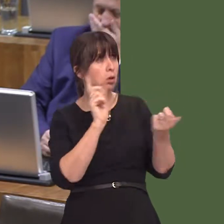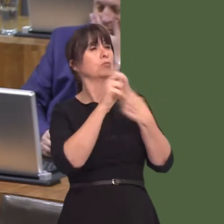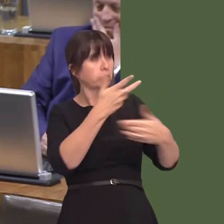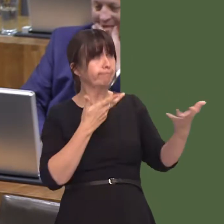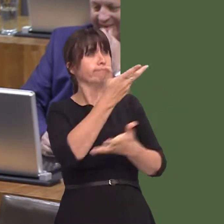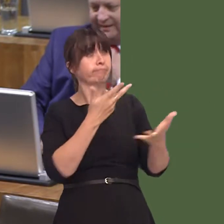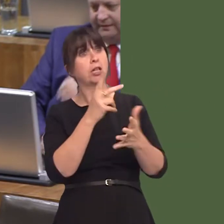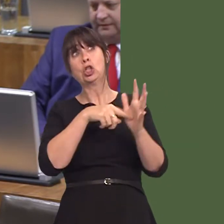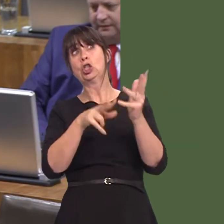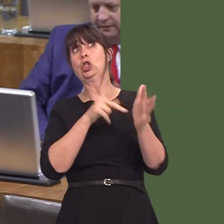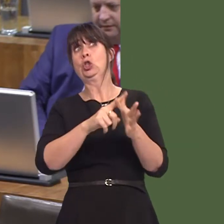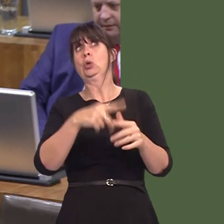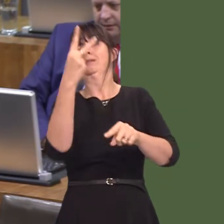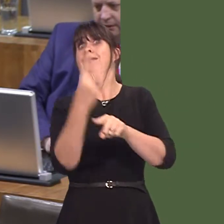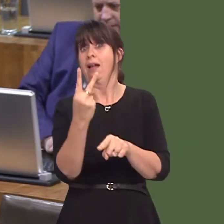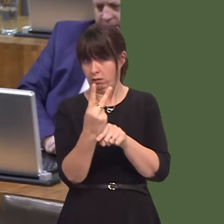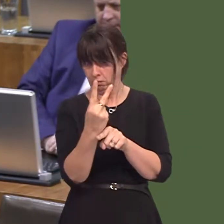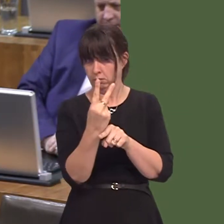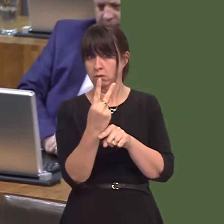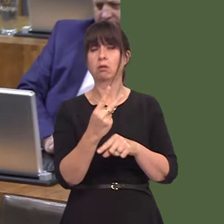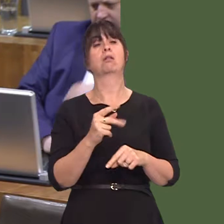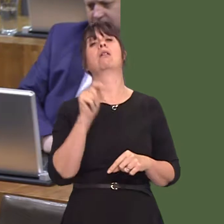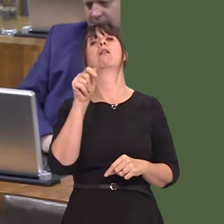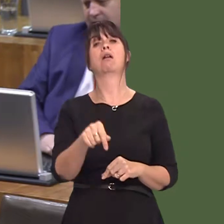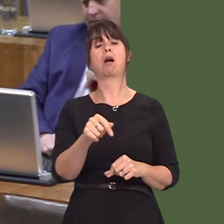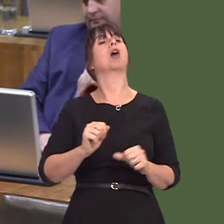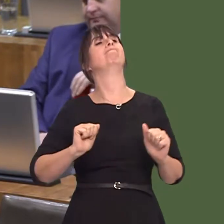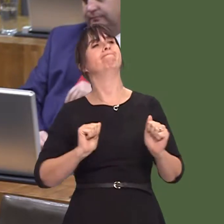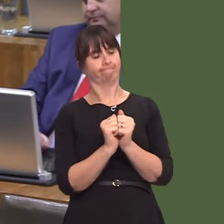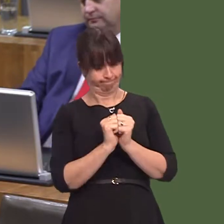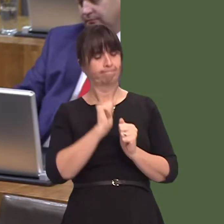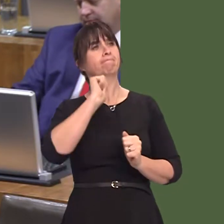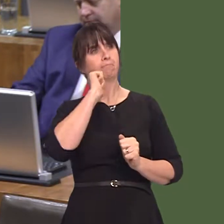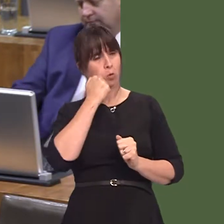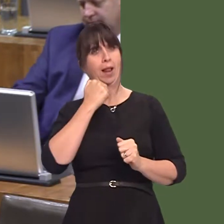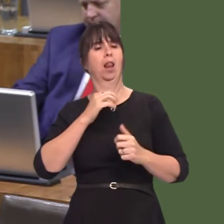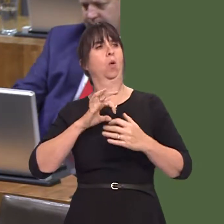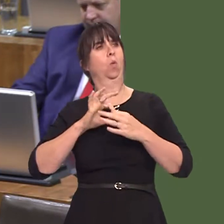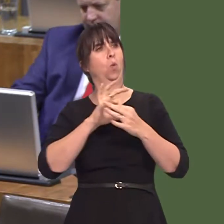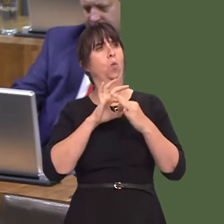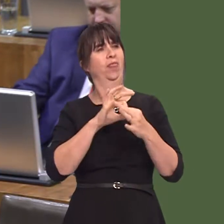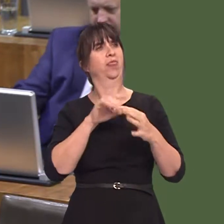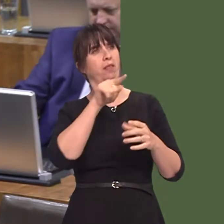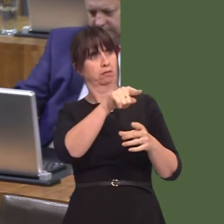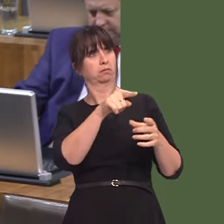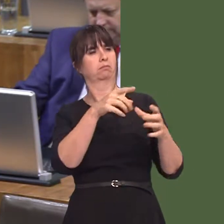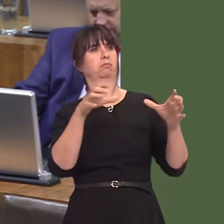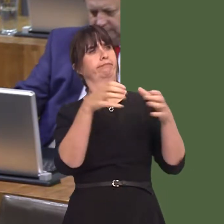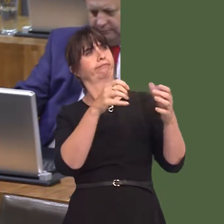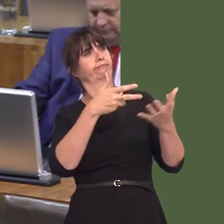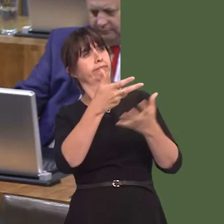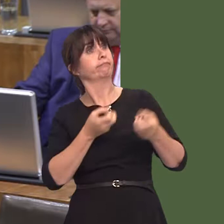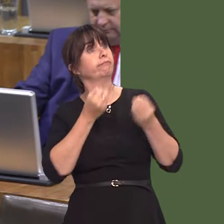On 2 June, again we agreed to continue working with the unit, by providing advice on the